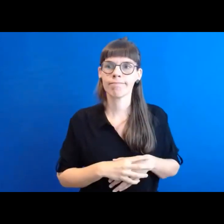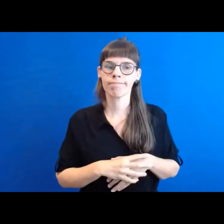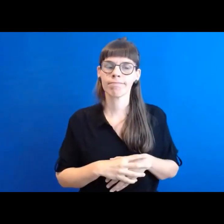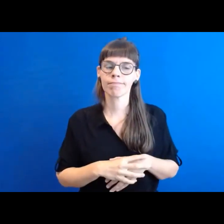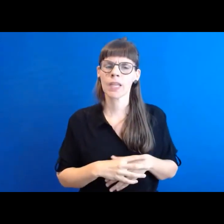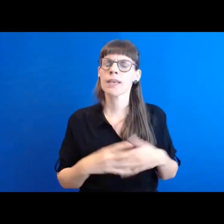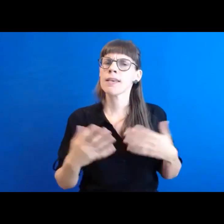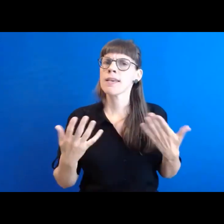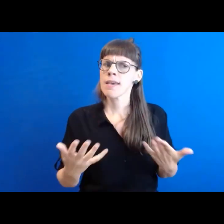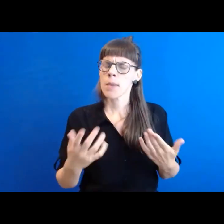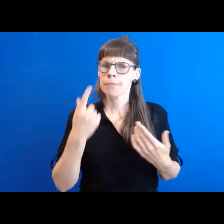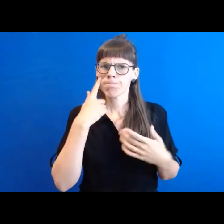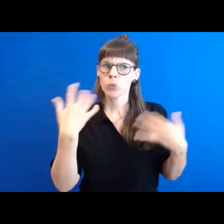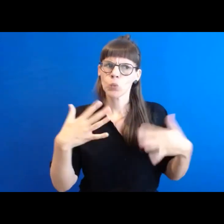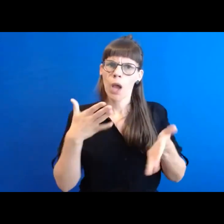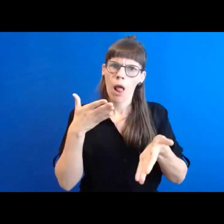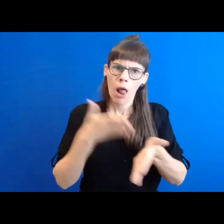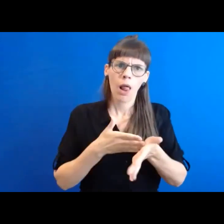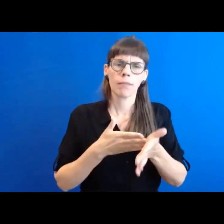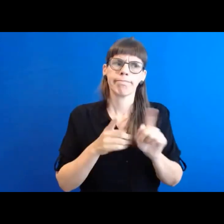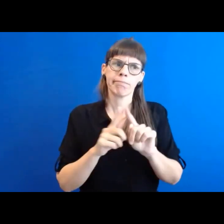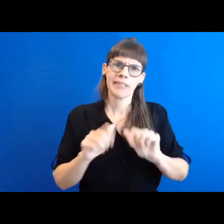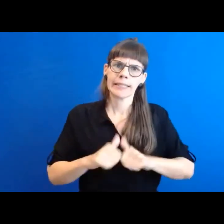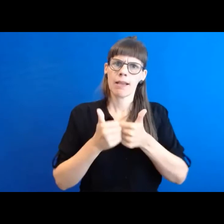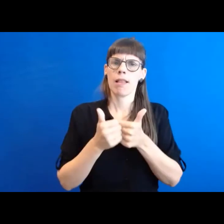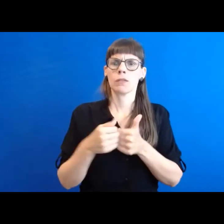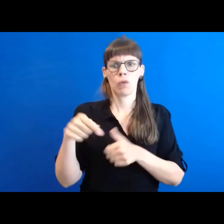Thanks. Many thanks Sien for those